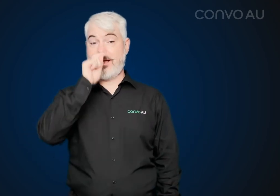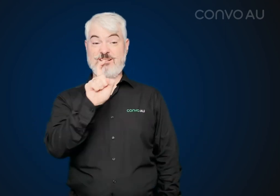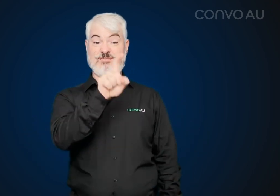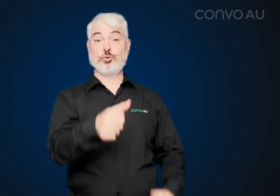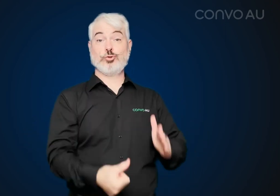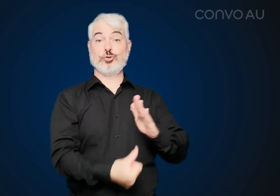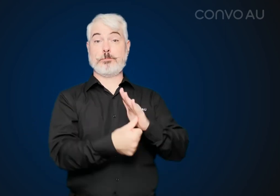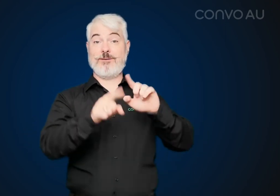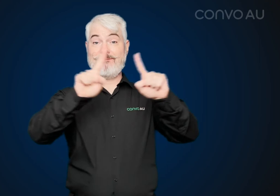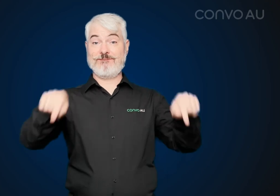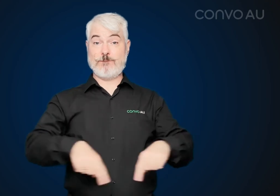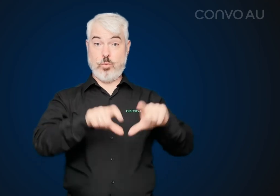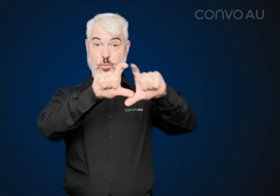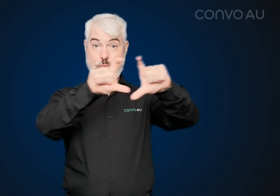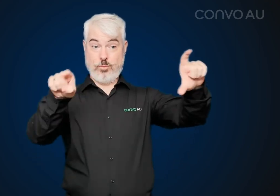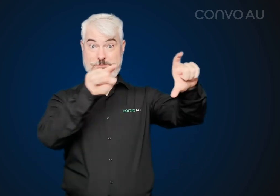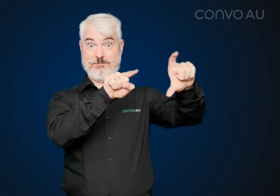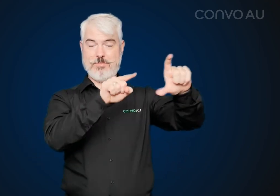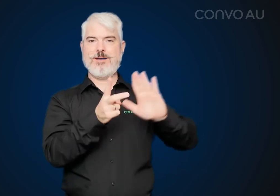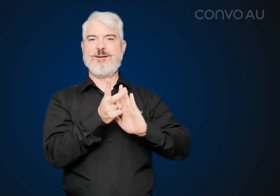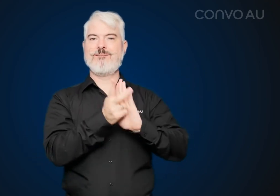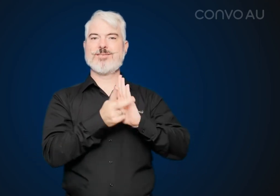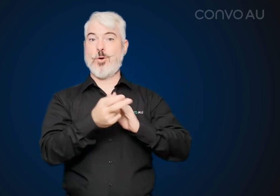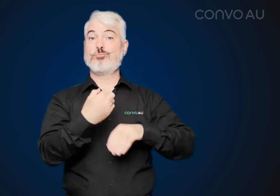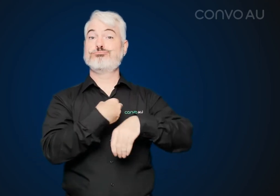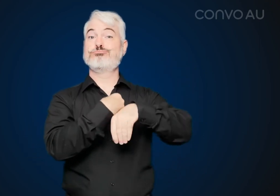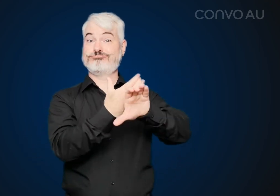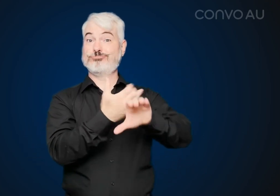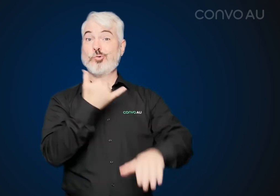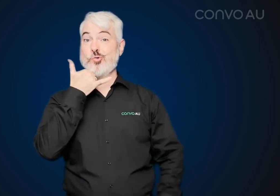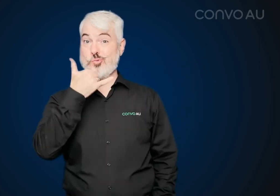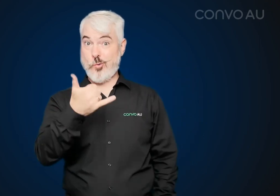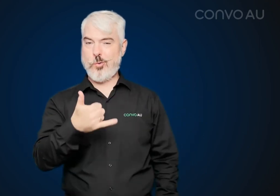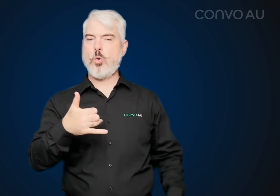Just go to www.convoaustralia.com/contact and video call us,